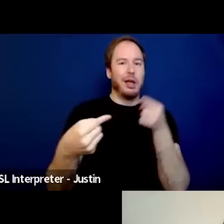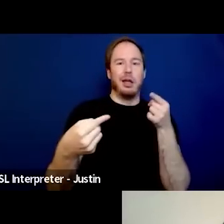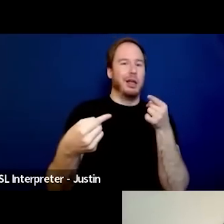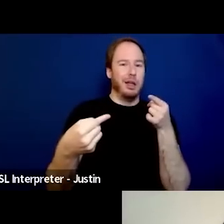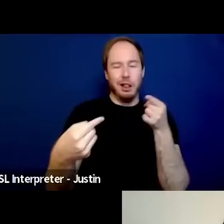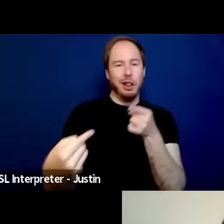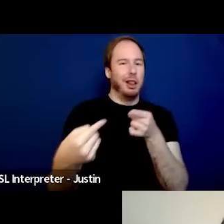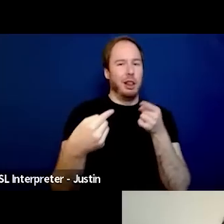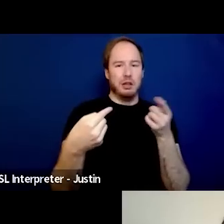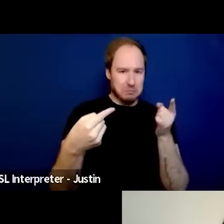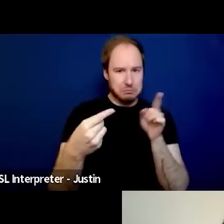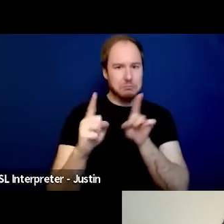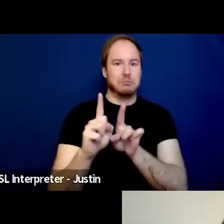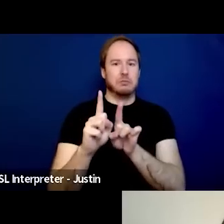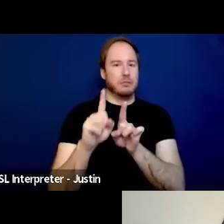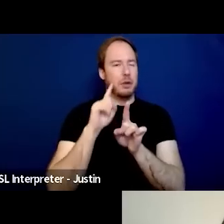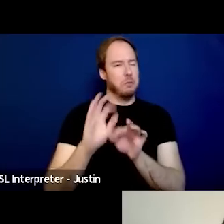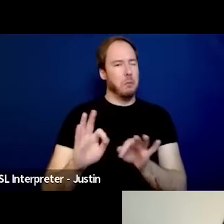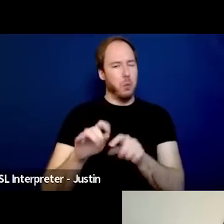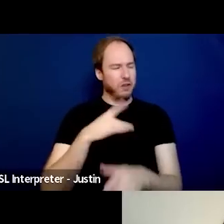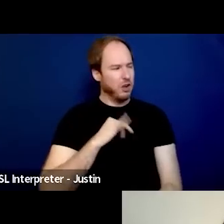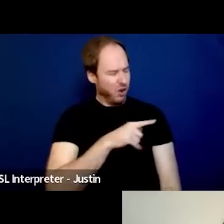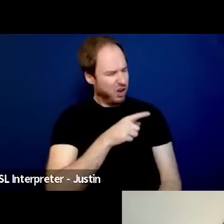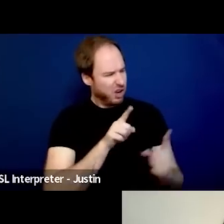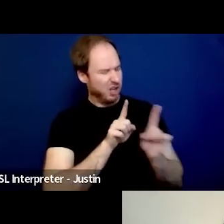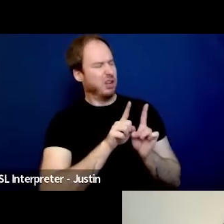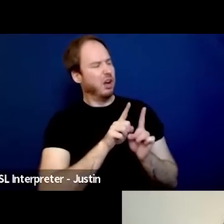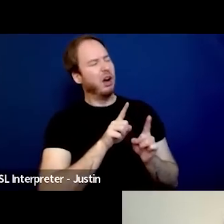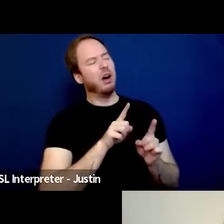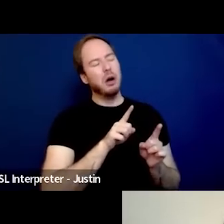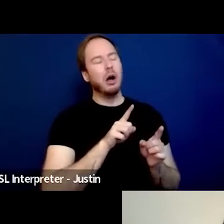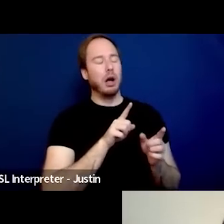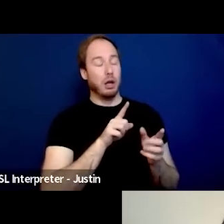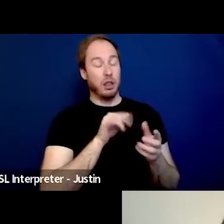is, I think, a very important piece of establishing trust. And then once you have that trust,